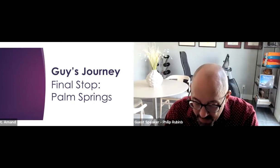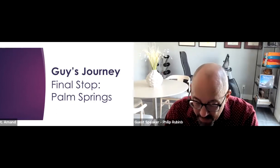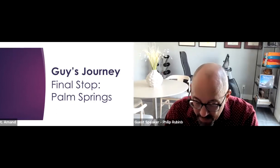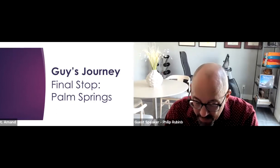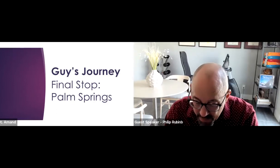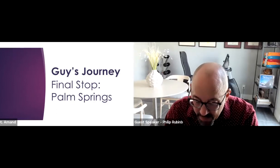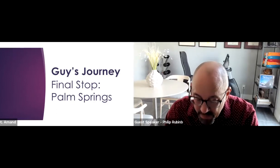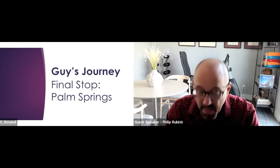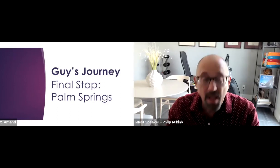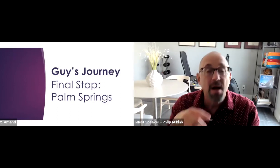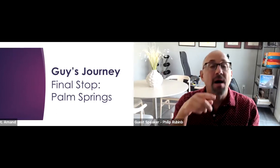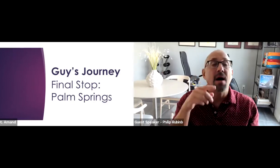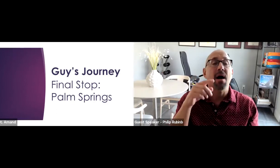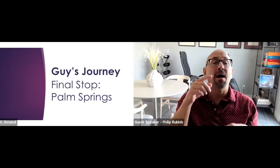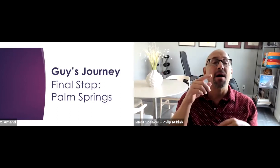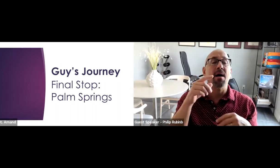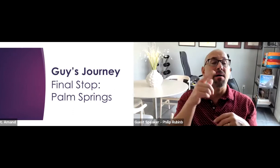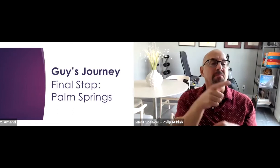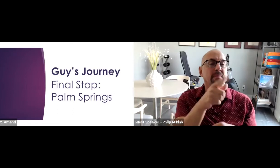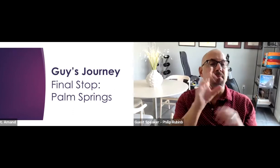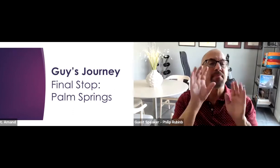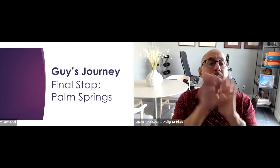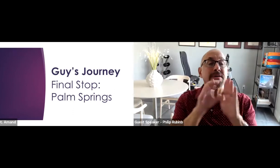Let's see. Um...